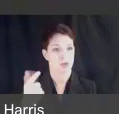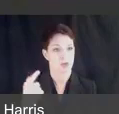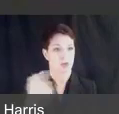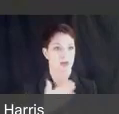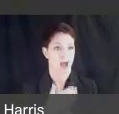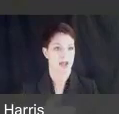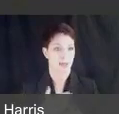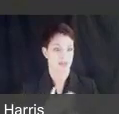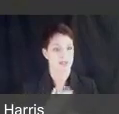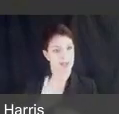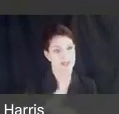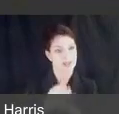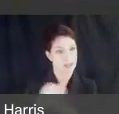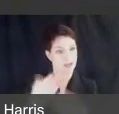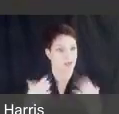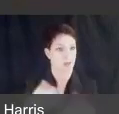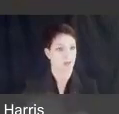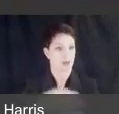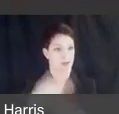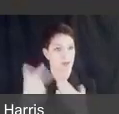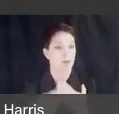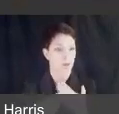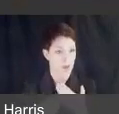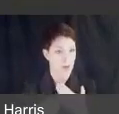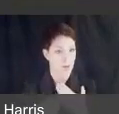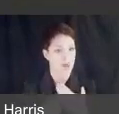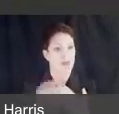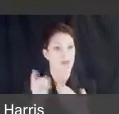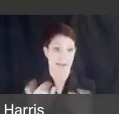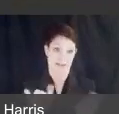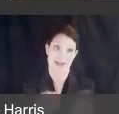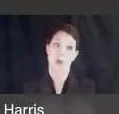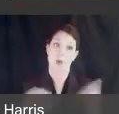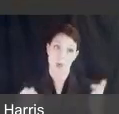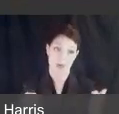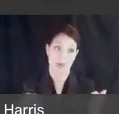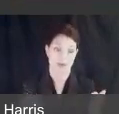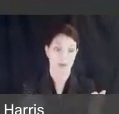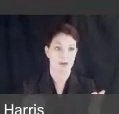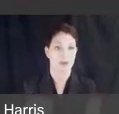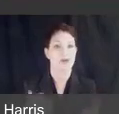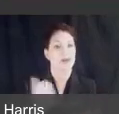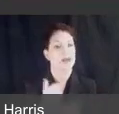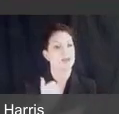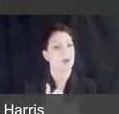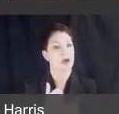Recovery Program, that program is now open. And this is to help hospitality businesses who have